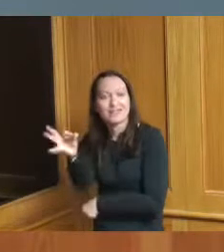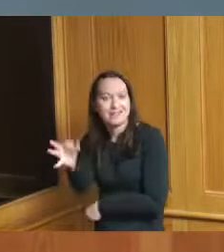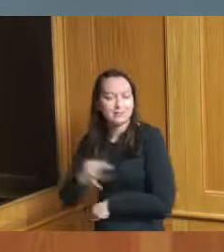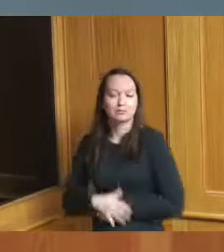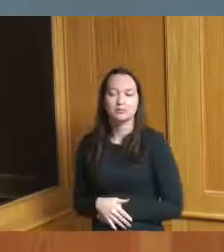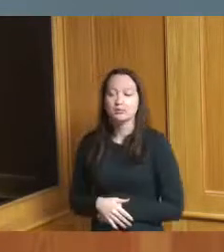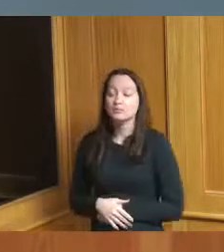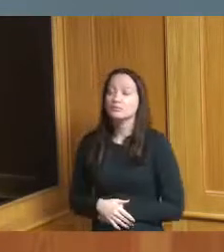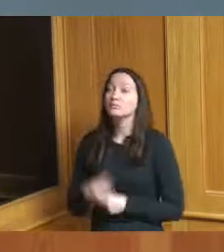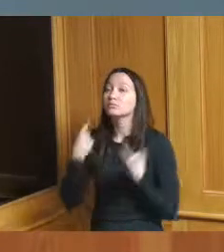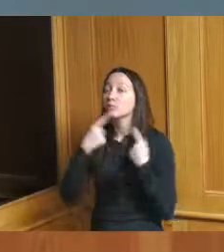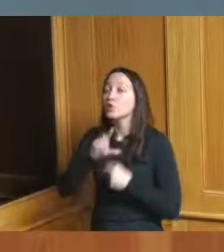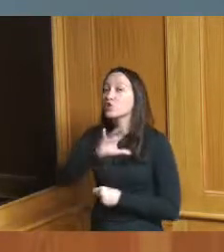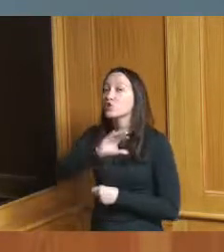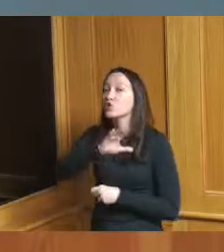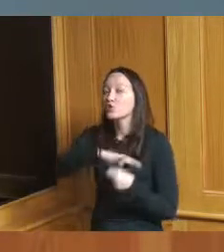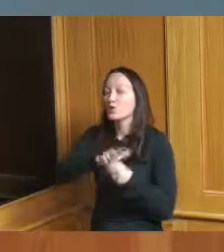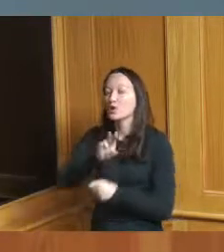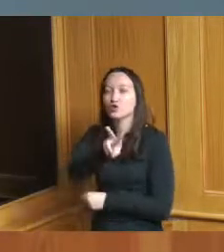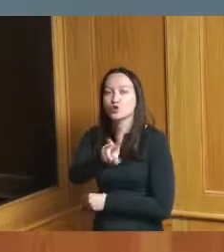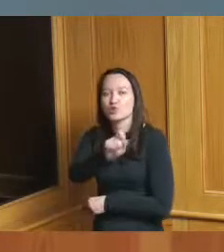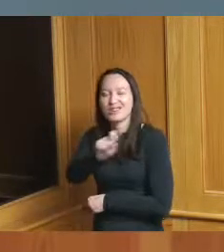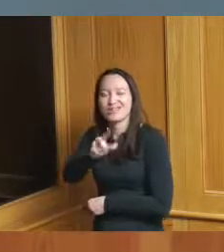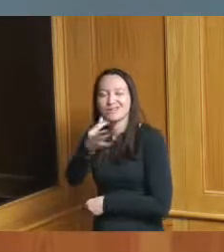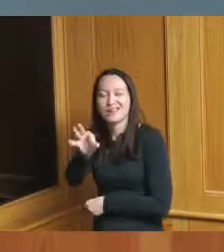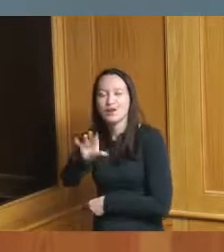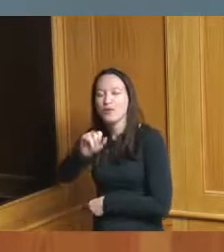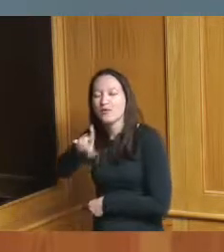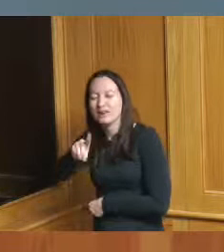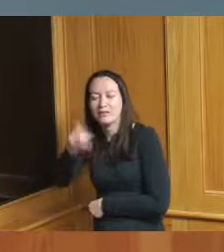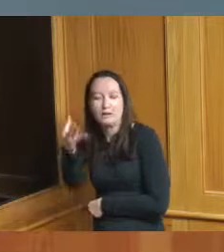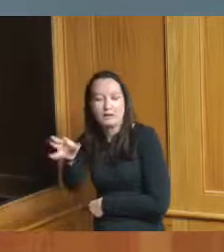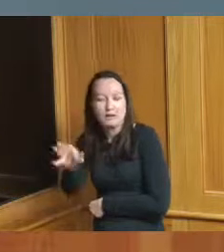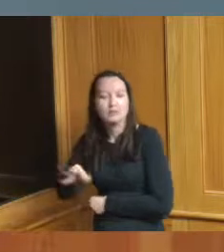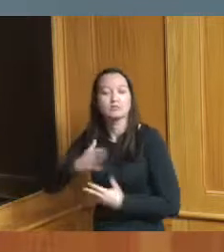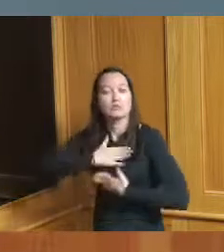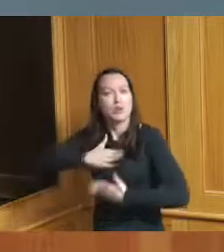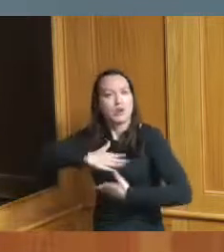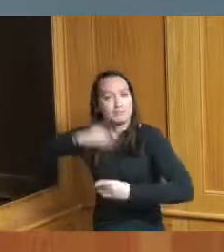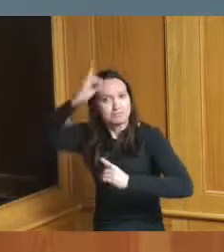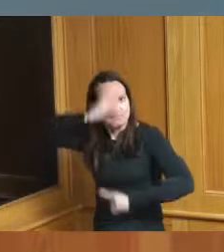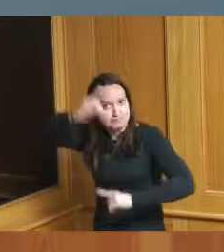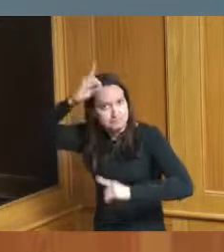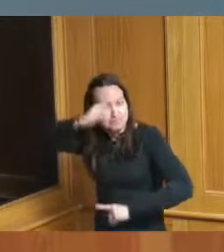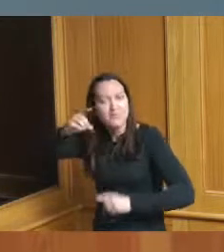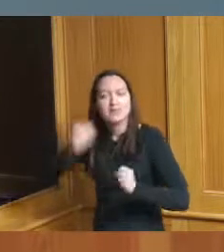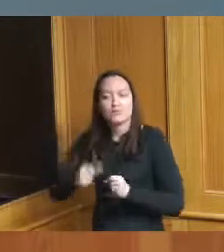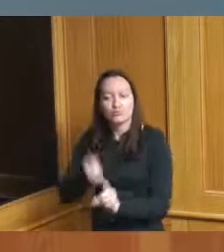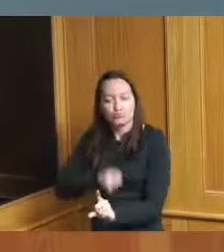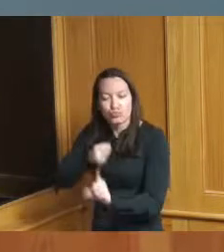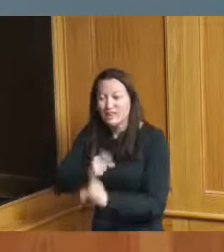whereas Coronavirus 2019 Covid-19 is a respiratory disease that can result in serious illness or